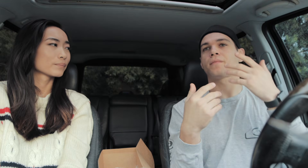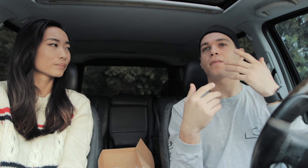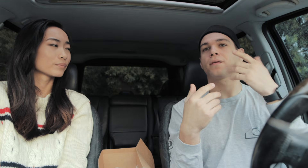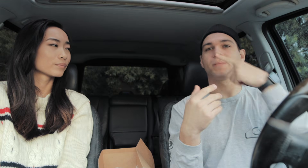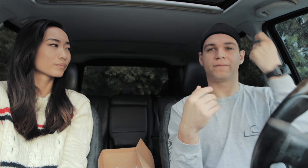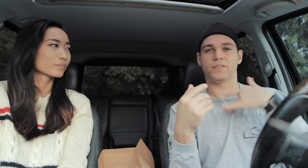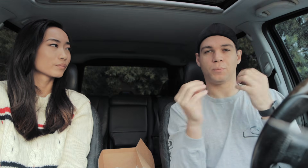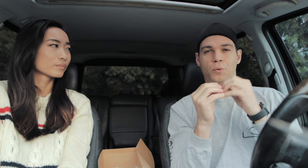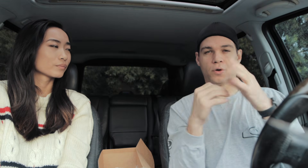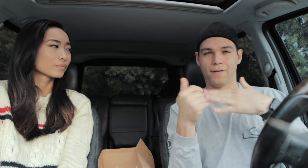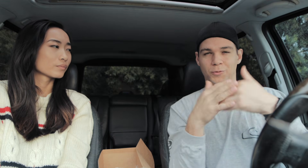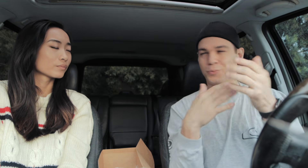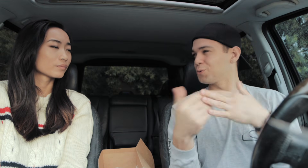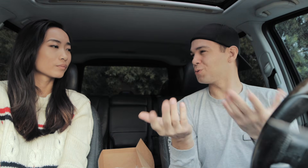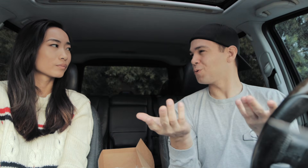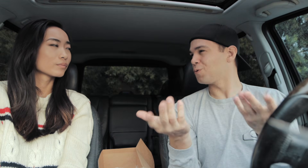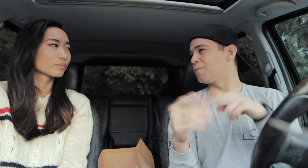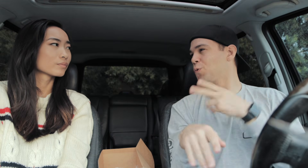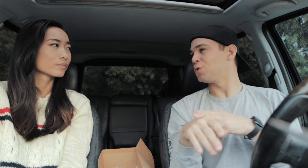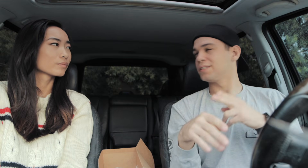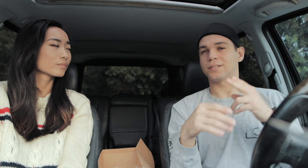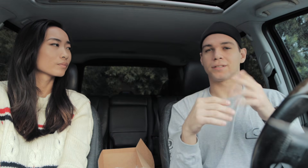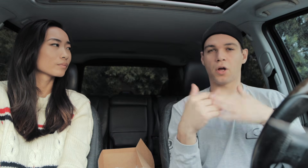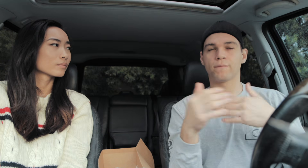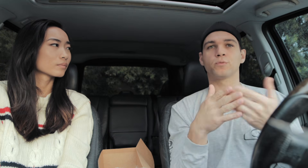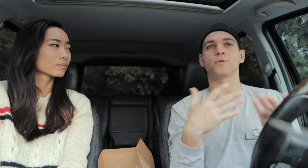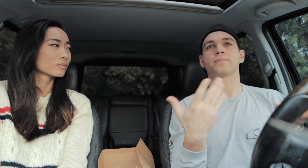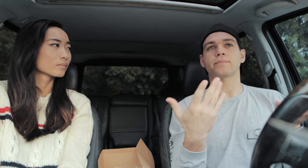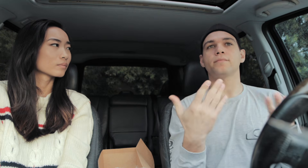so because it feels more comfortable, you know of course, comfortable